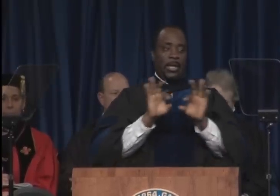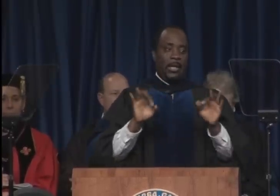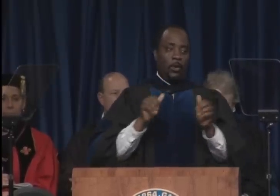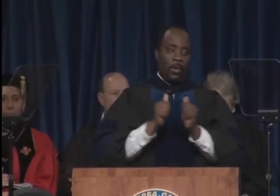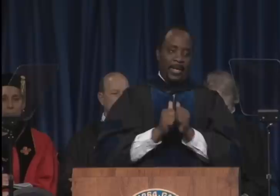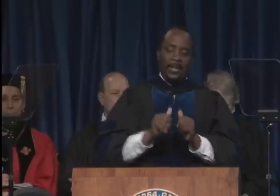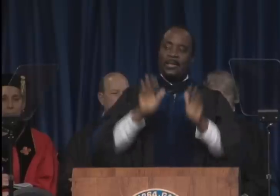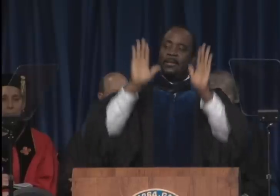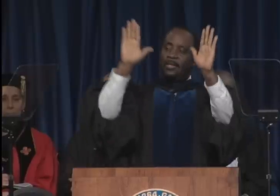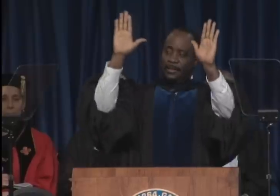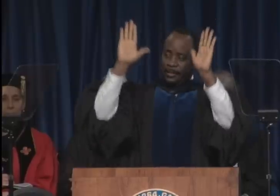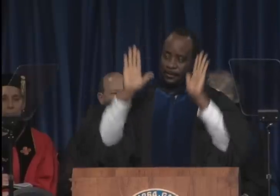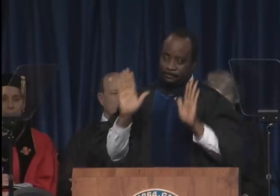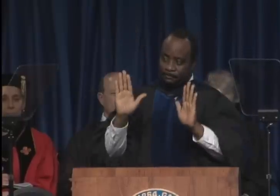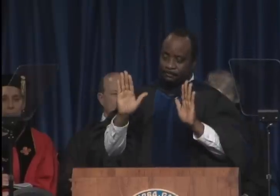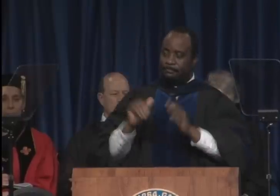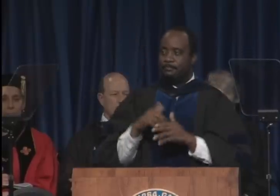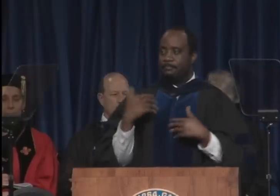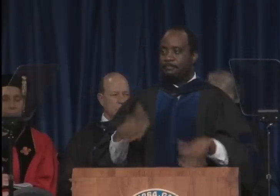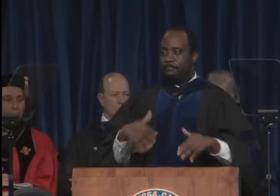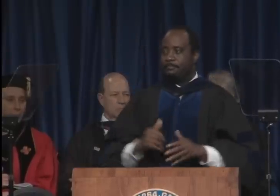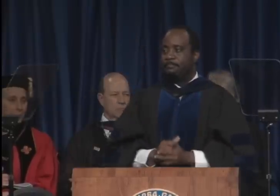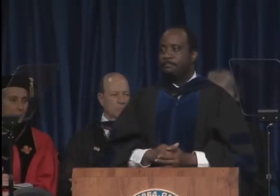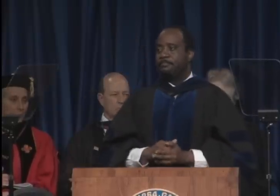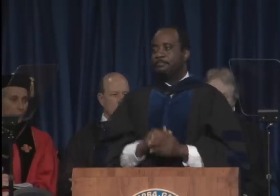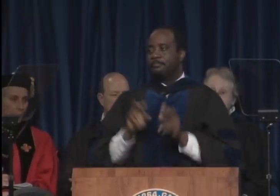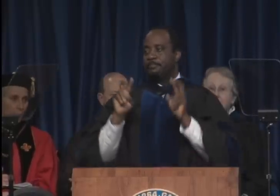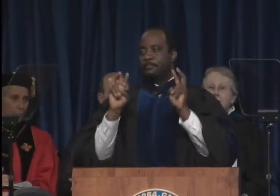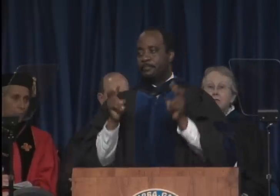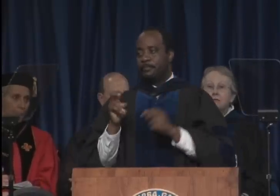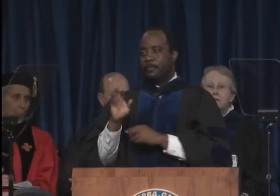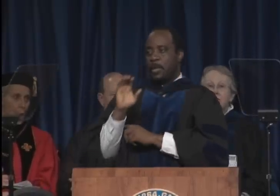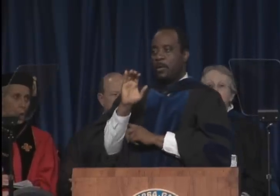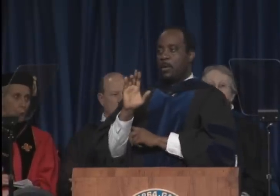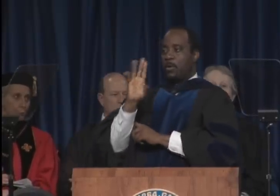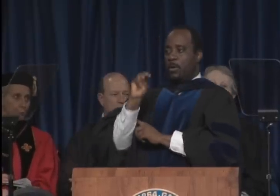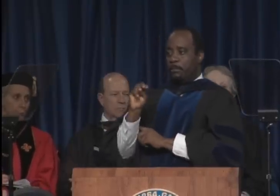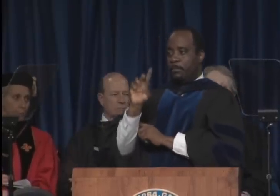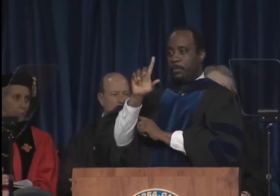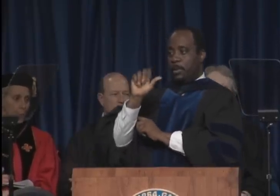by earning their degrees with distinction.